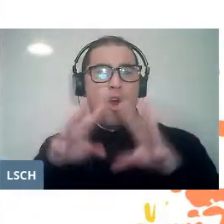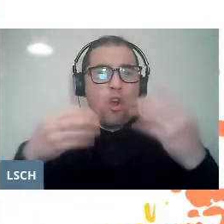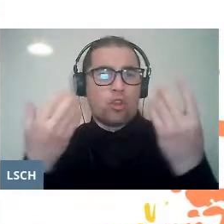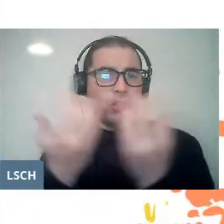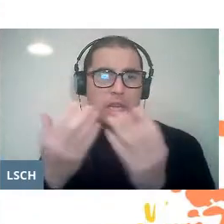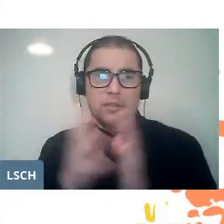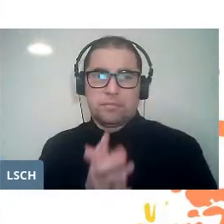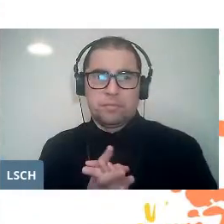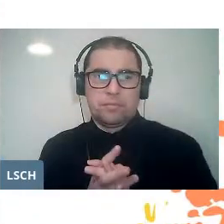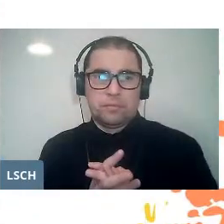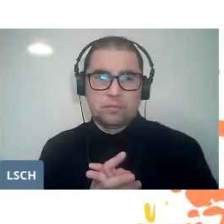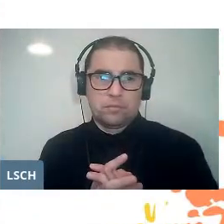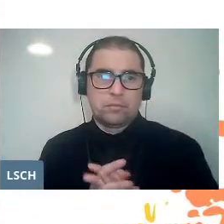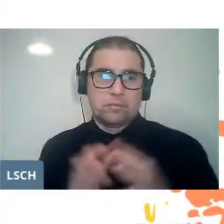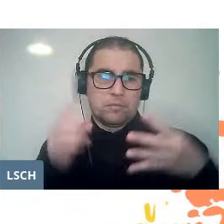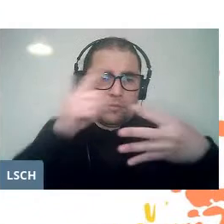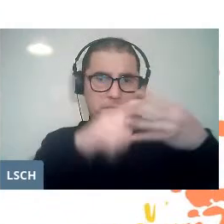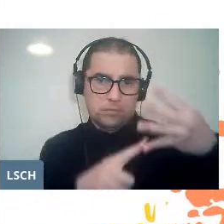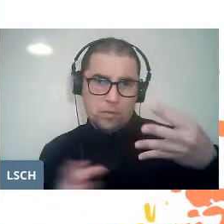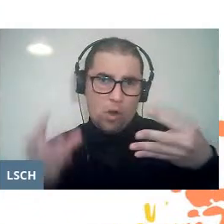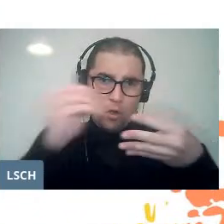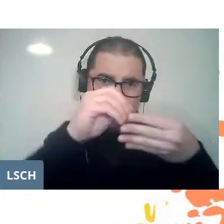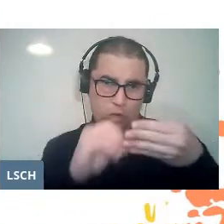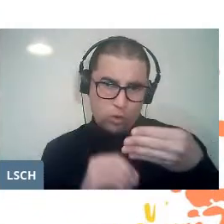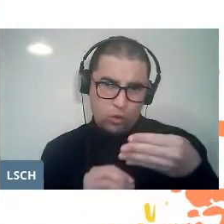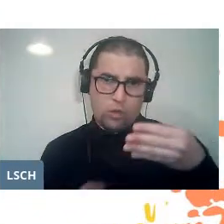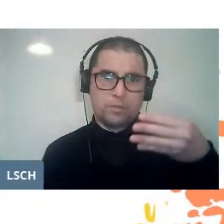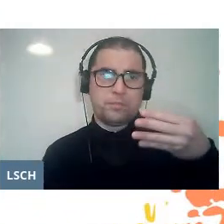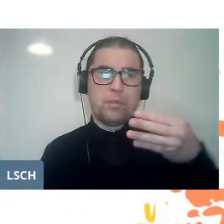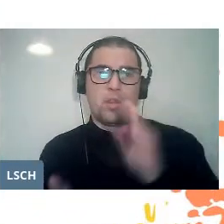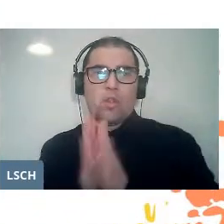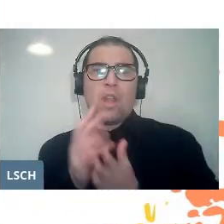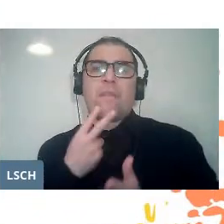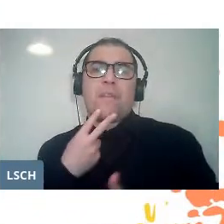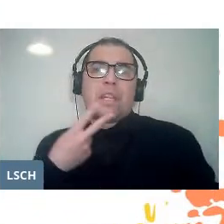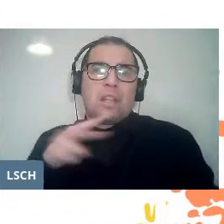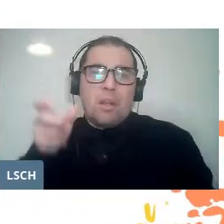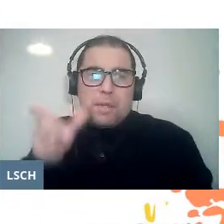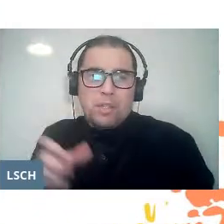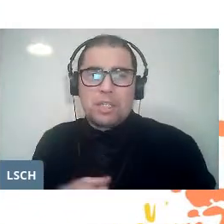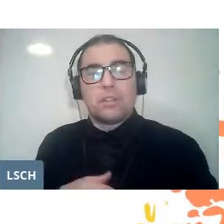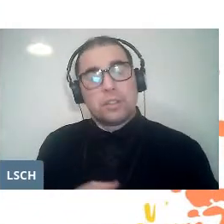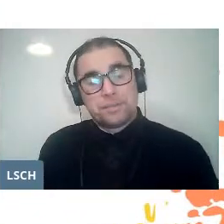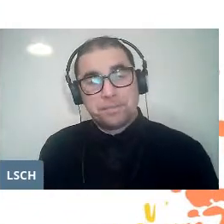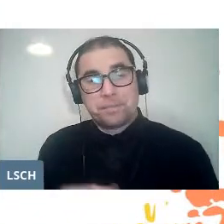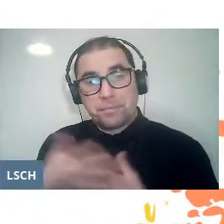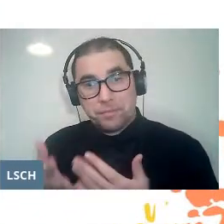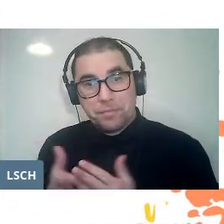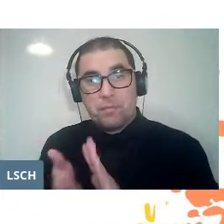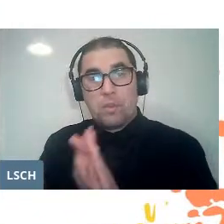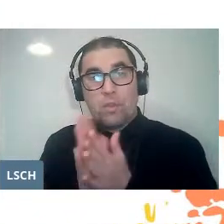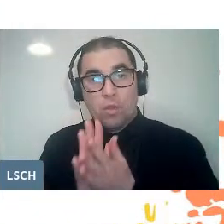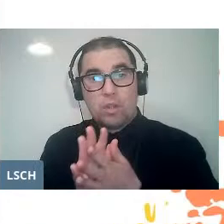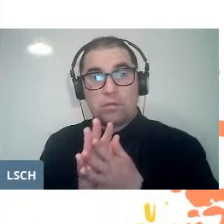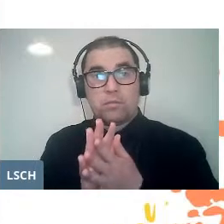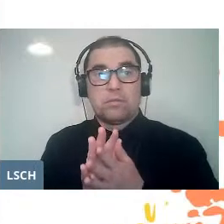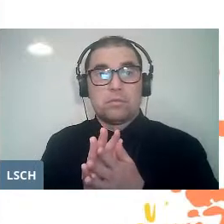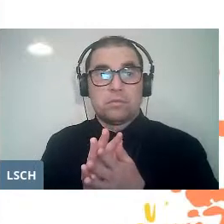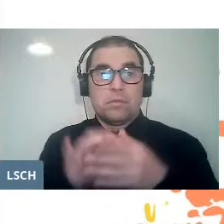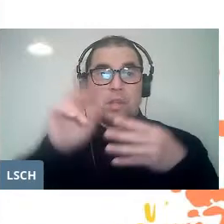they contain and express all the experiences of their creator, and therefore in all appear the typical Brahmsian themes: